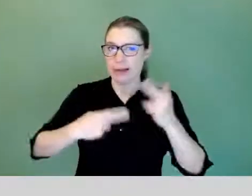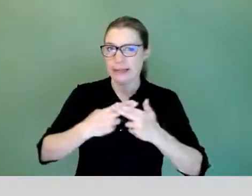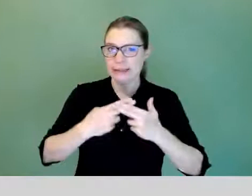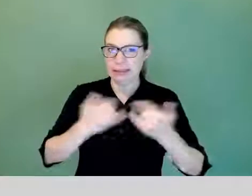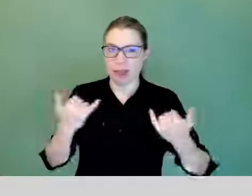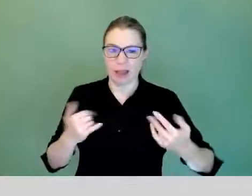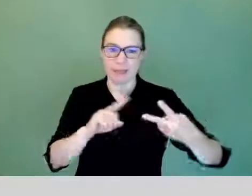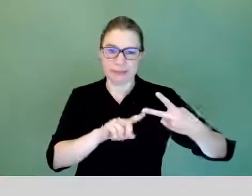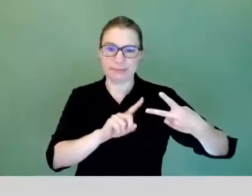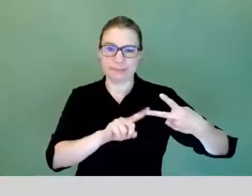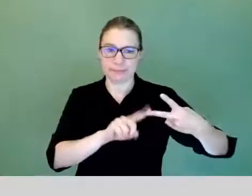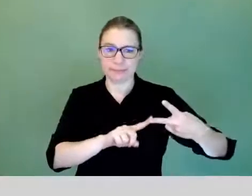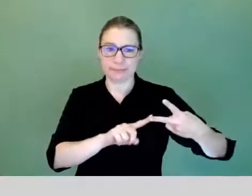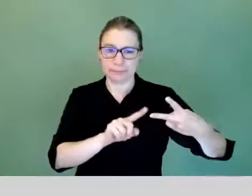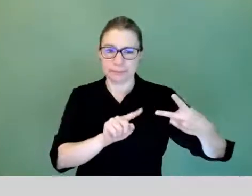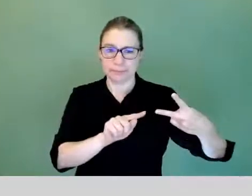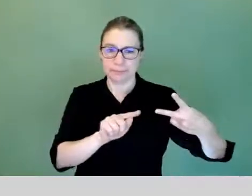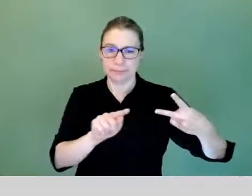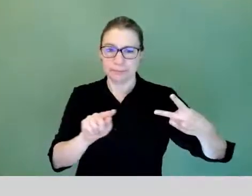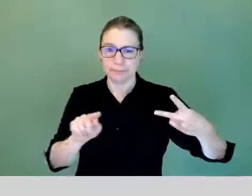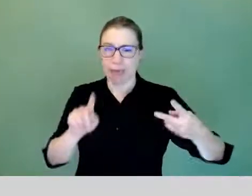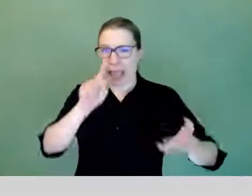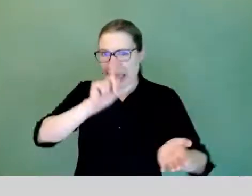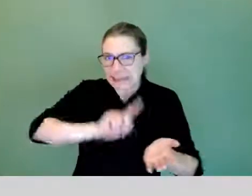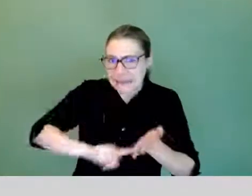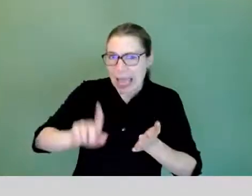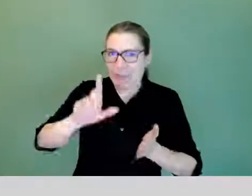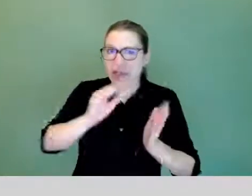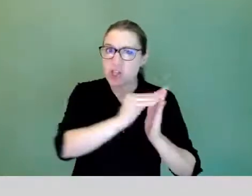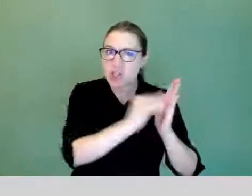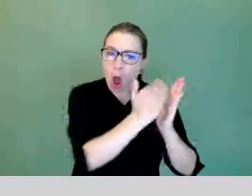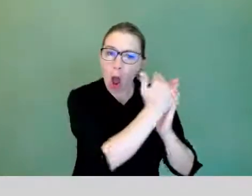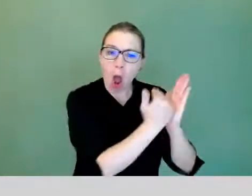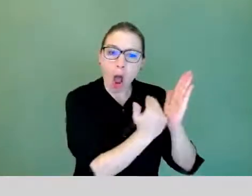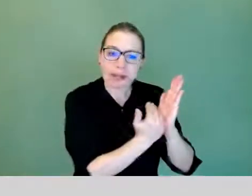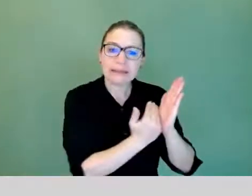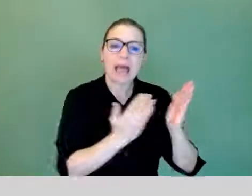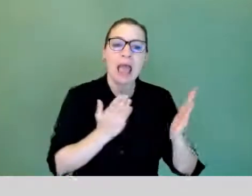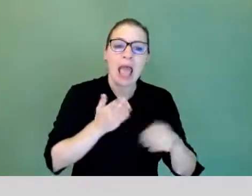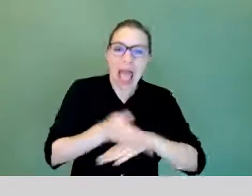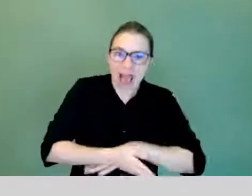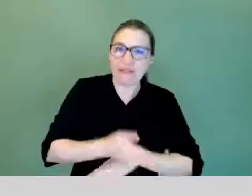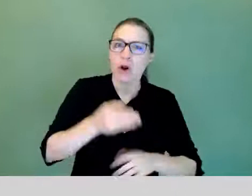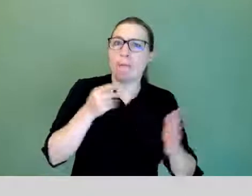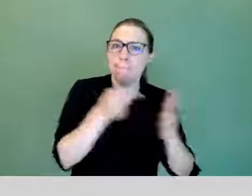is to examine the logs following the penetration testing,